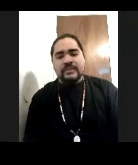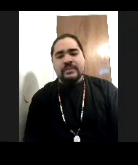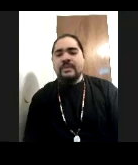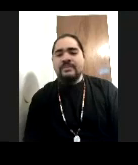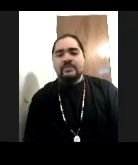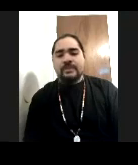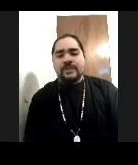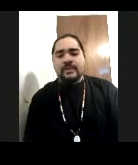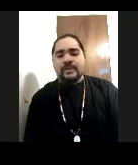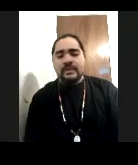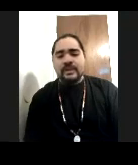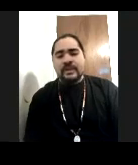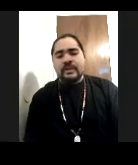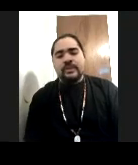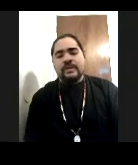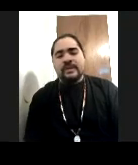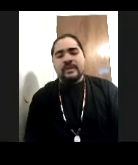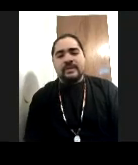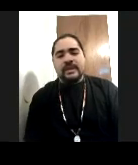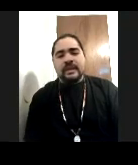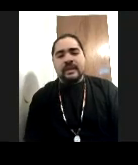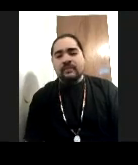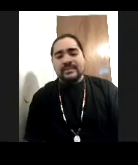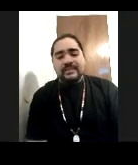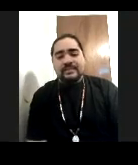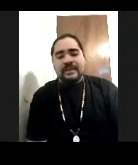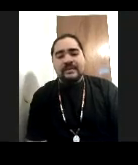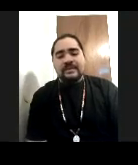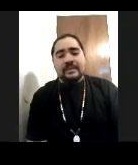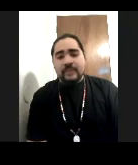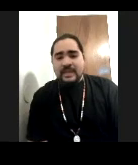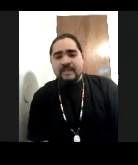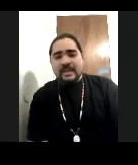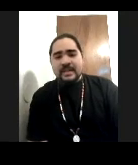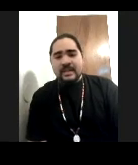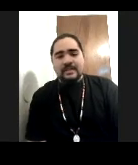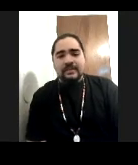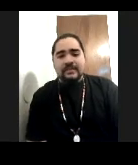you know, we just want to be heard and we want to hear that like our voice does matter, that we can make a difference